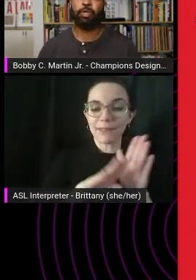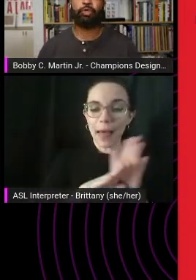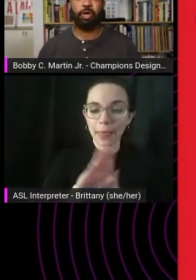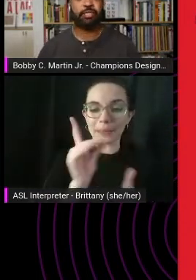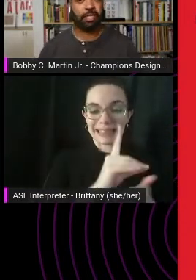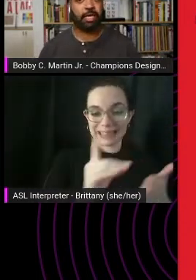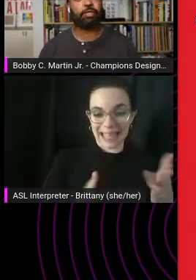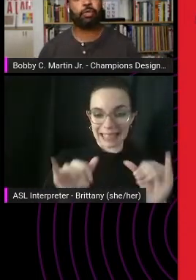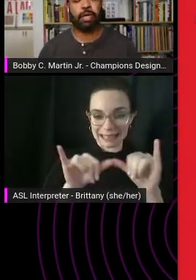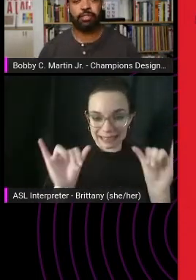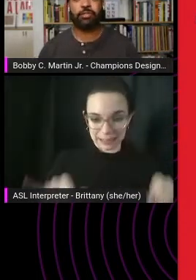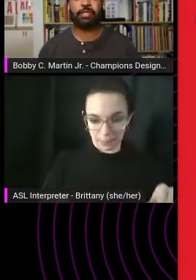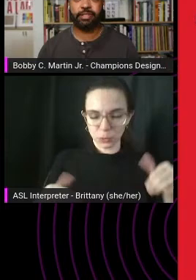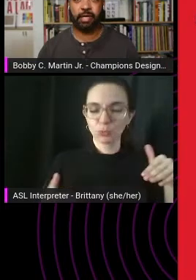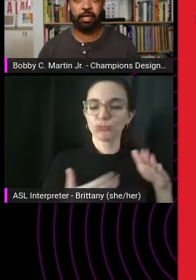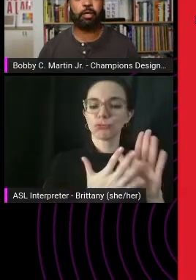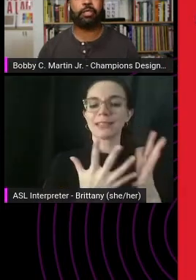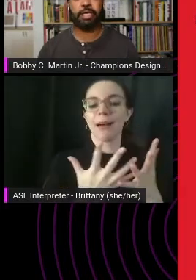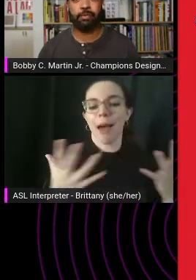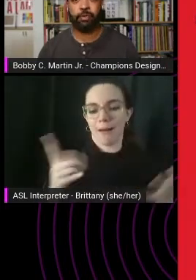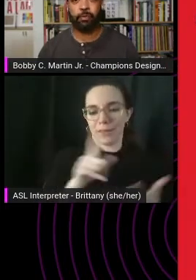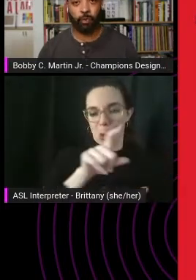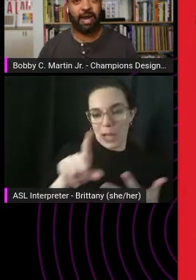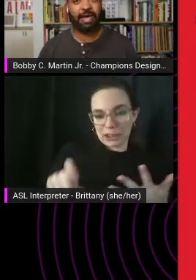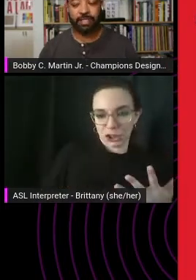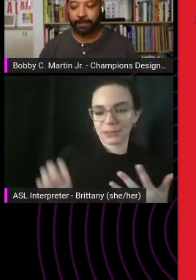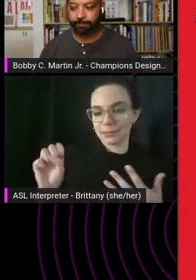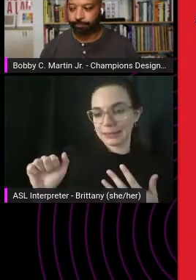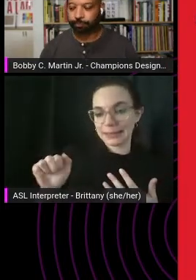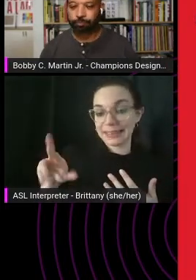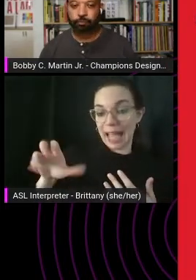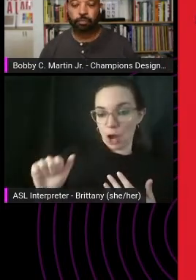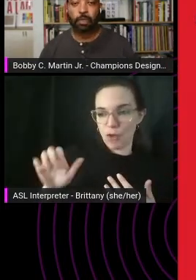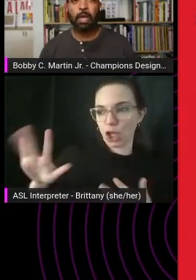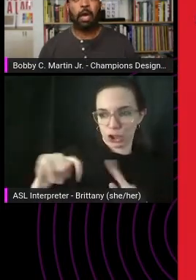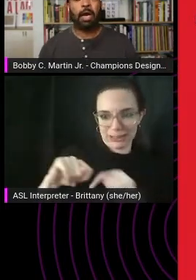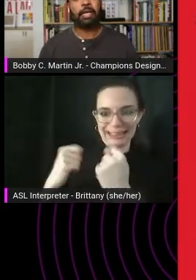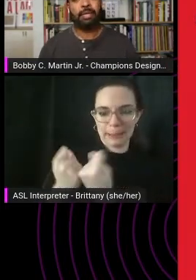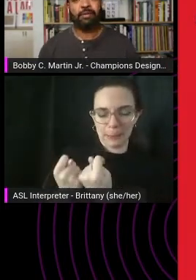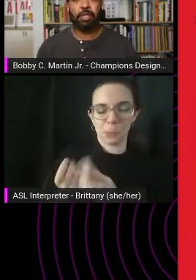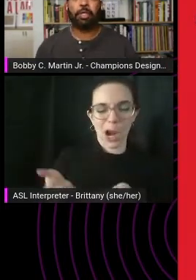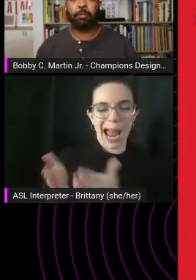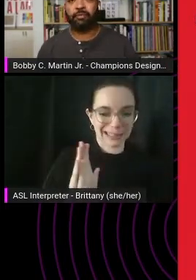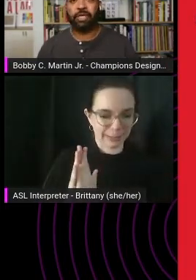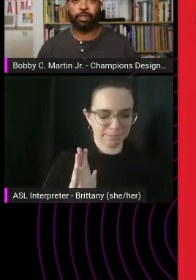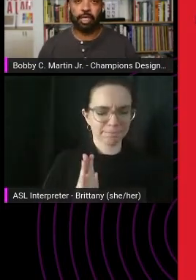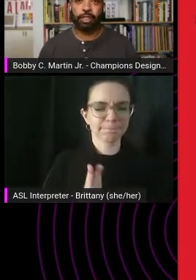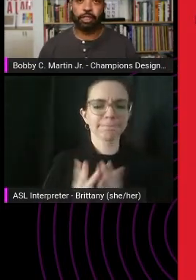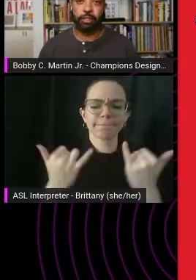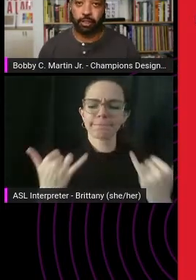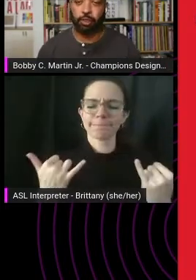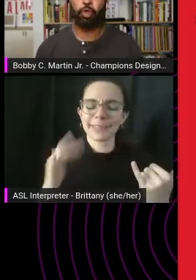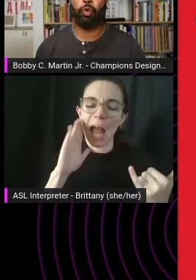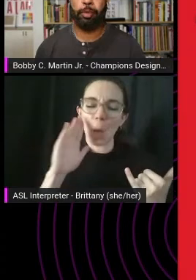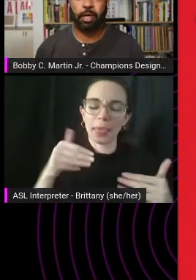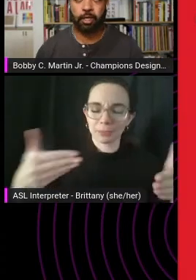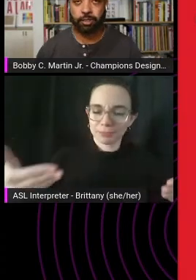to address a lot of those questions that Sara and her team were asking. Let me give you a little bit of a introduction in who we are.